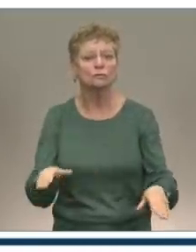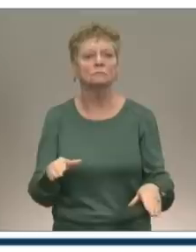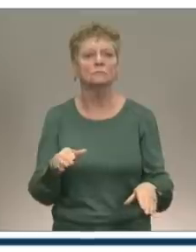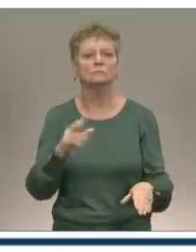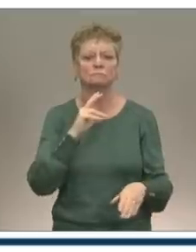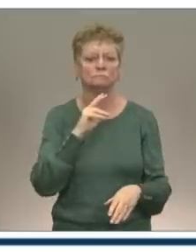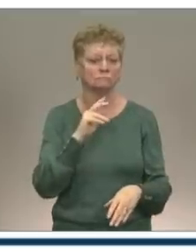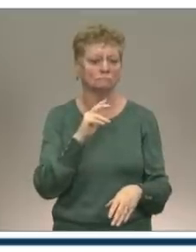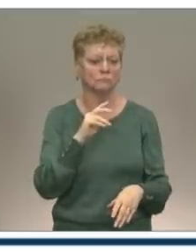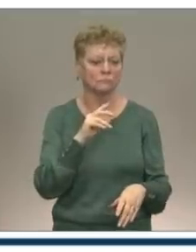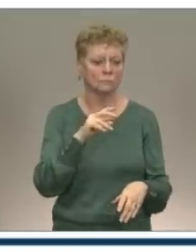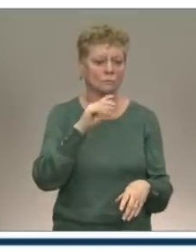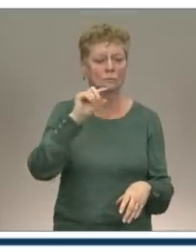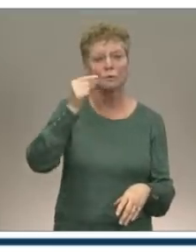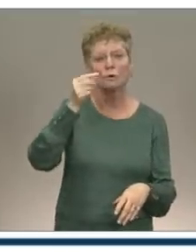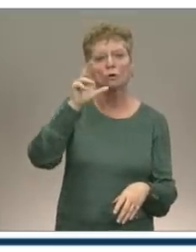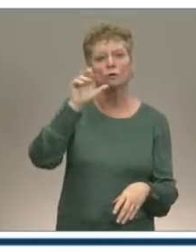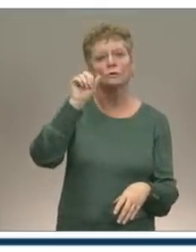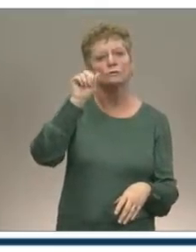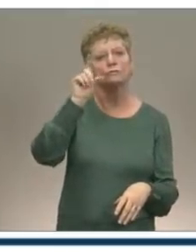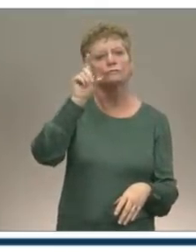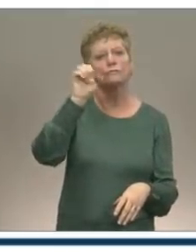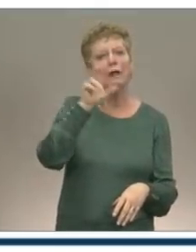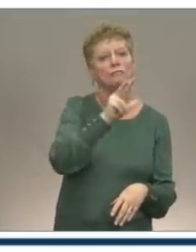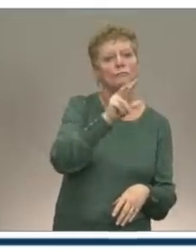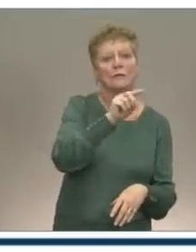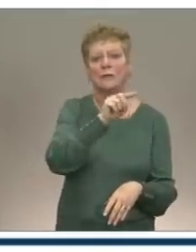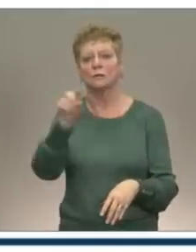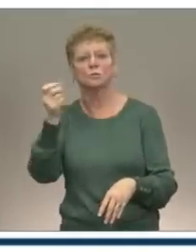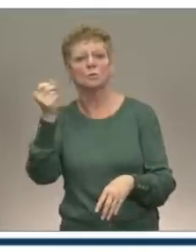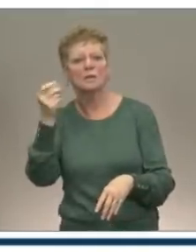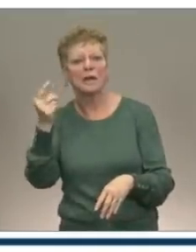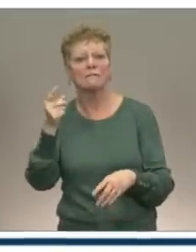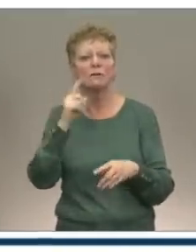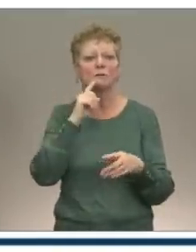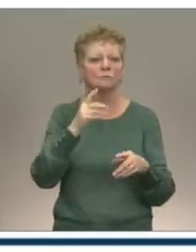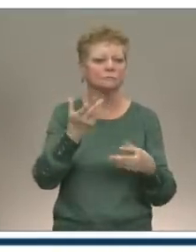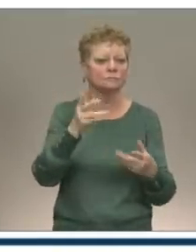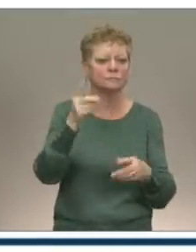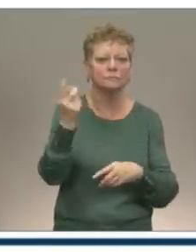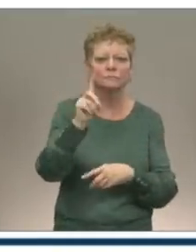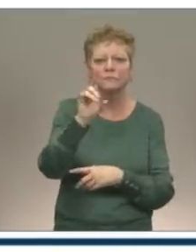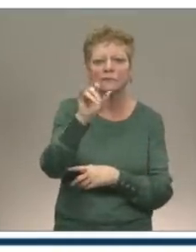three to eleven in private schools licensed and unlicensed daycares families with children at